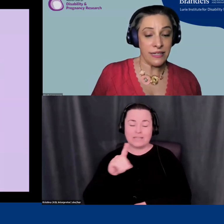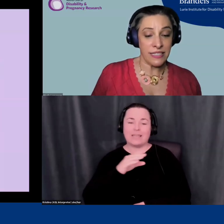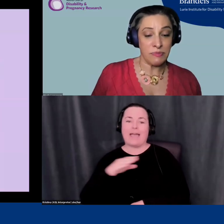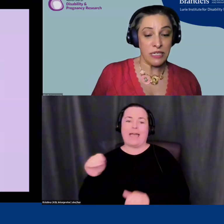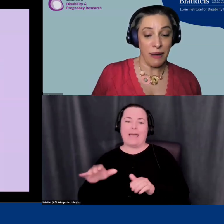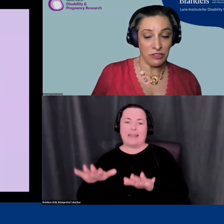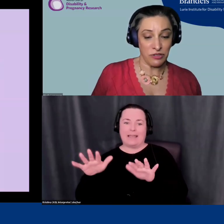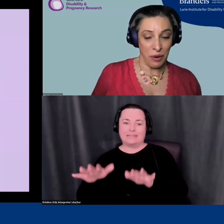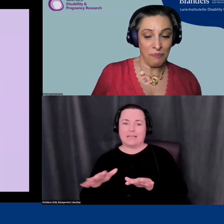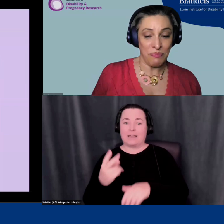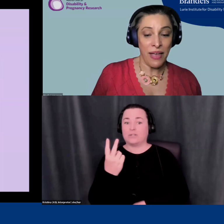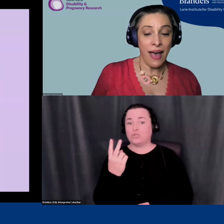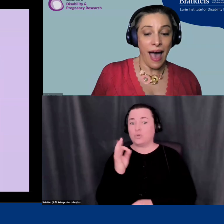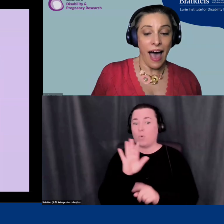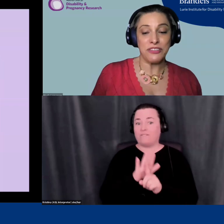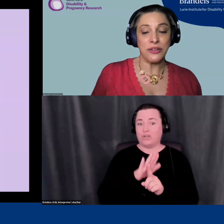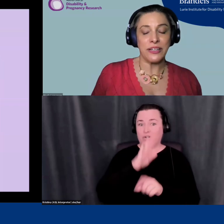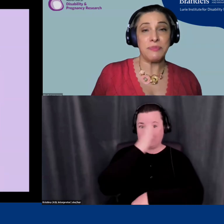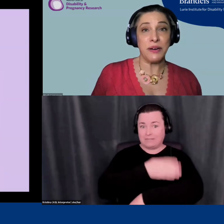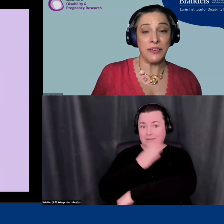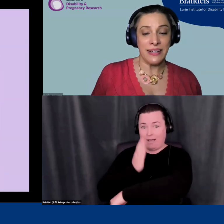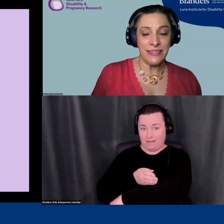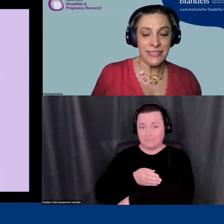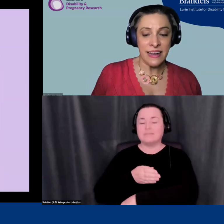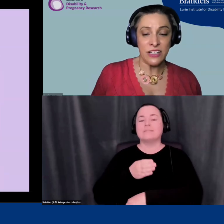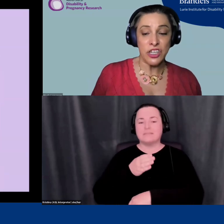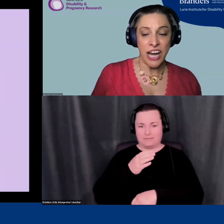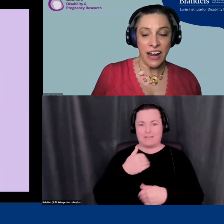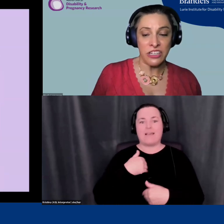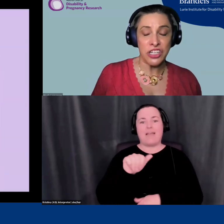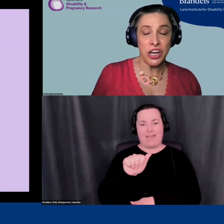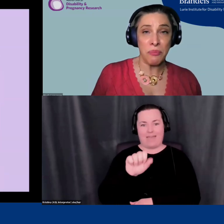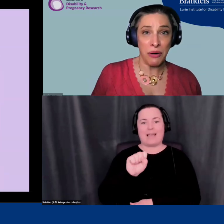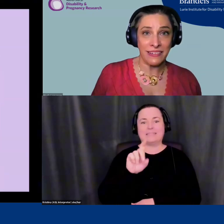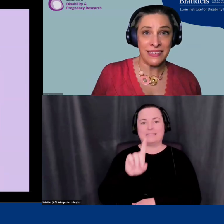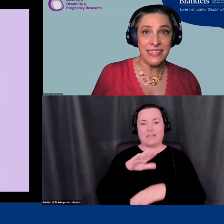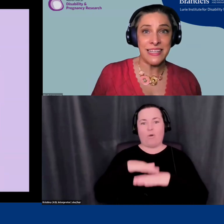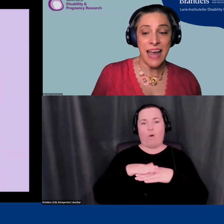autism spectrum. After experiencing challenging pregnancy